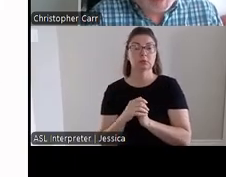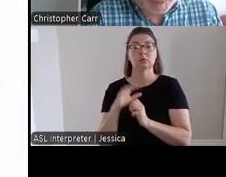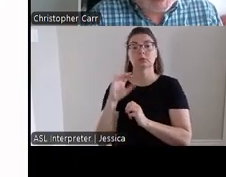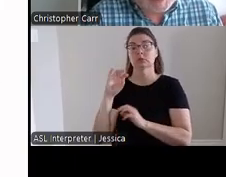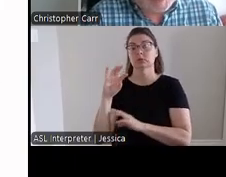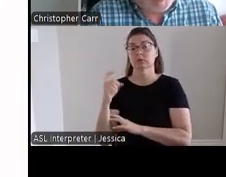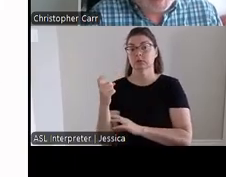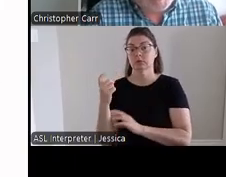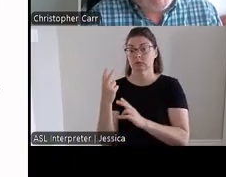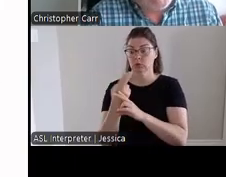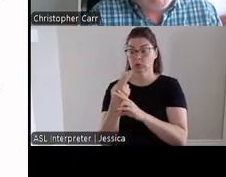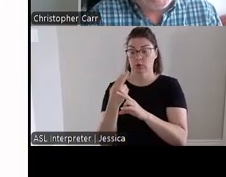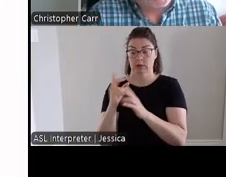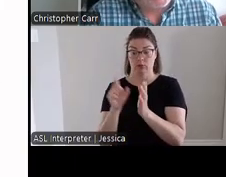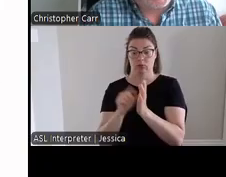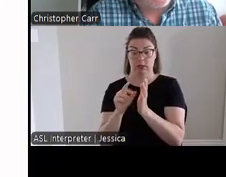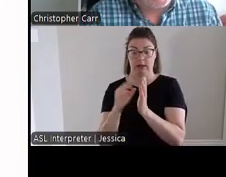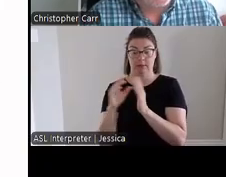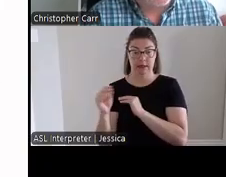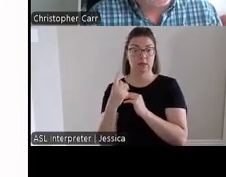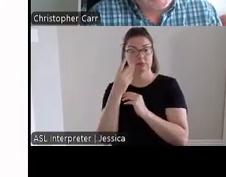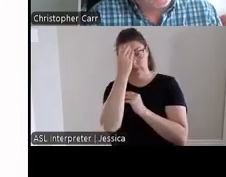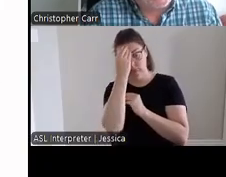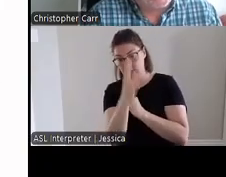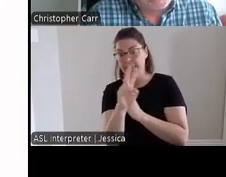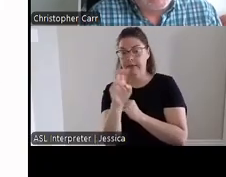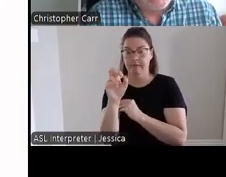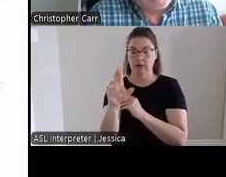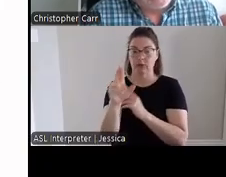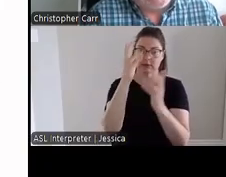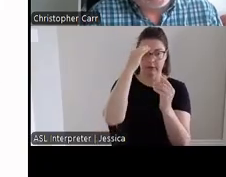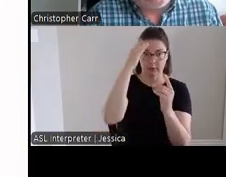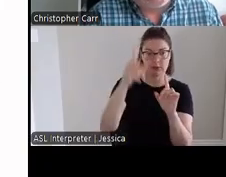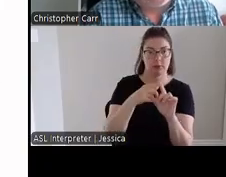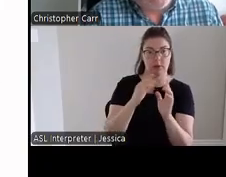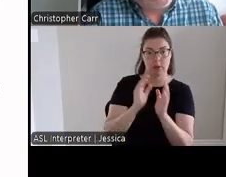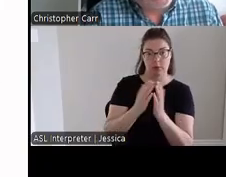information about publications to vendors and booksellers. Many publishers